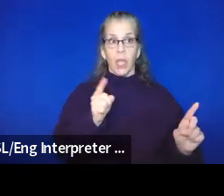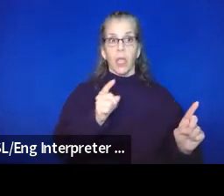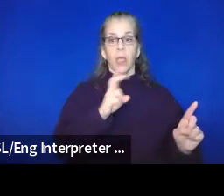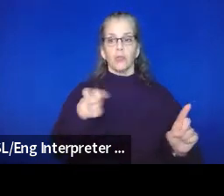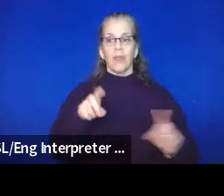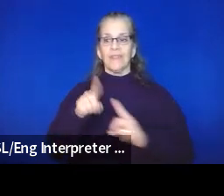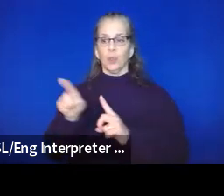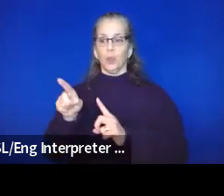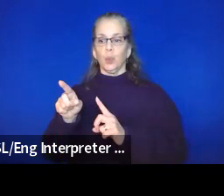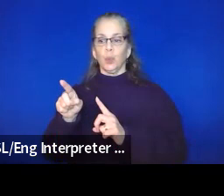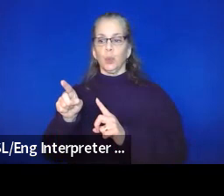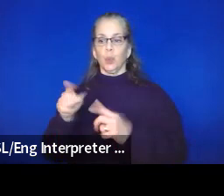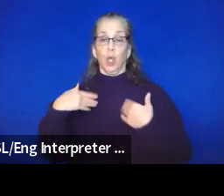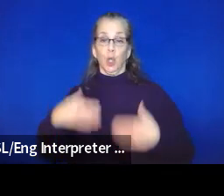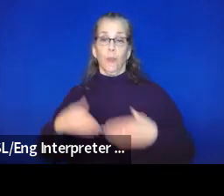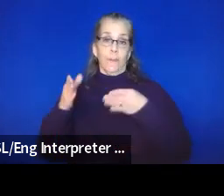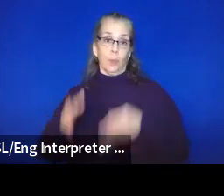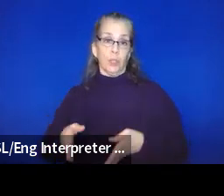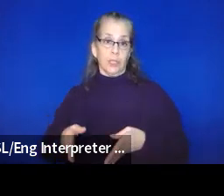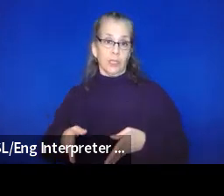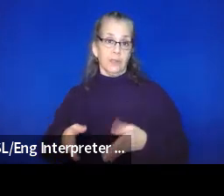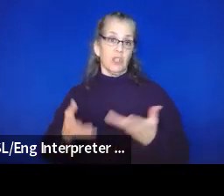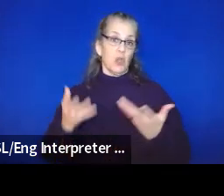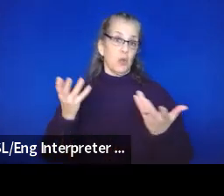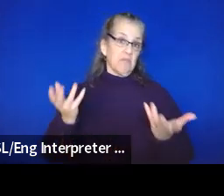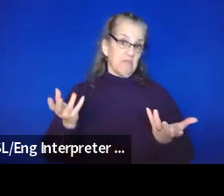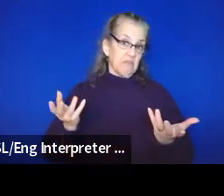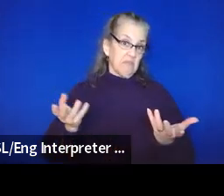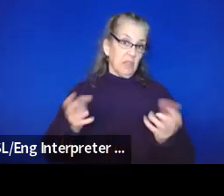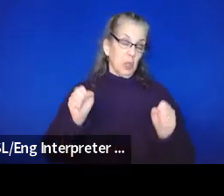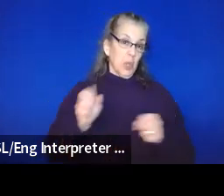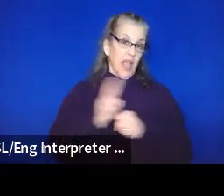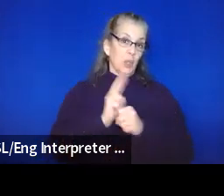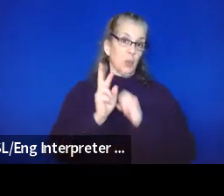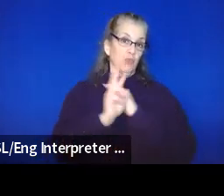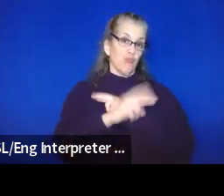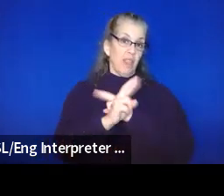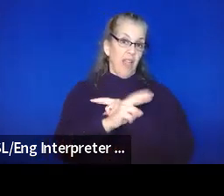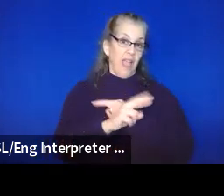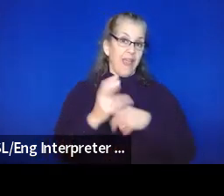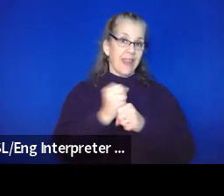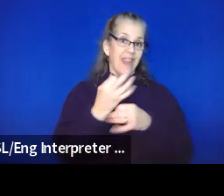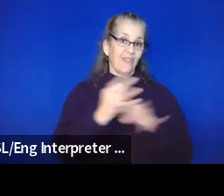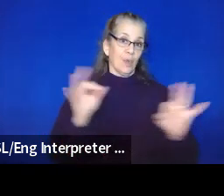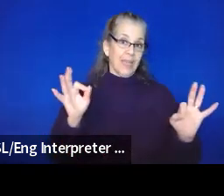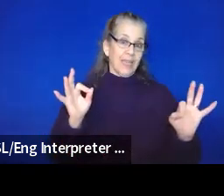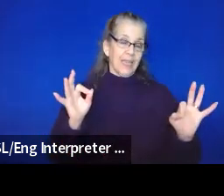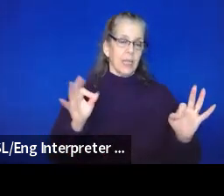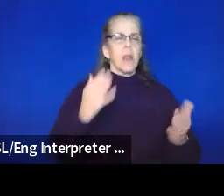transcription services. And that may even work with Zoom meetings, because Zoom meetings